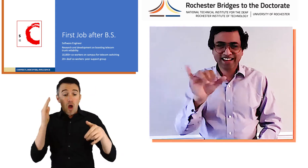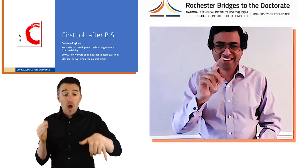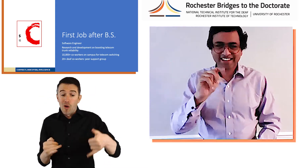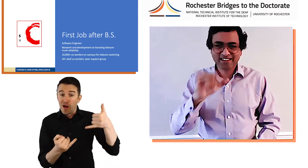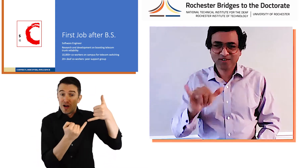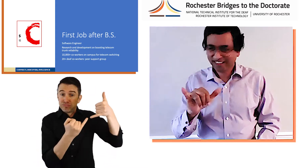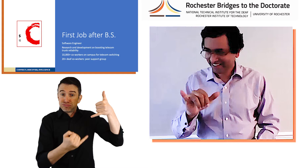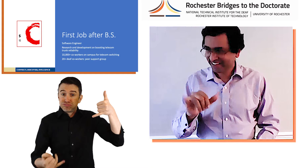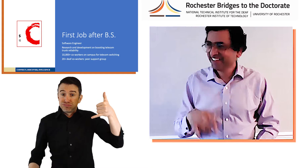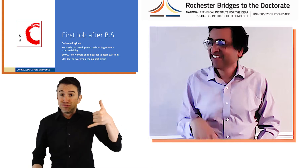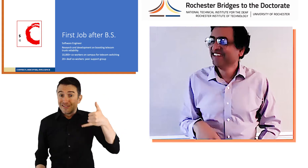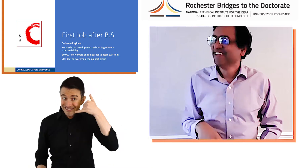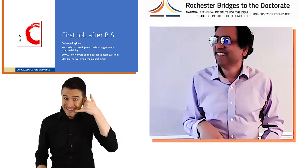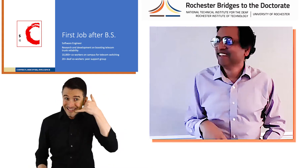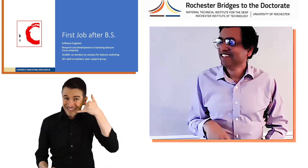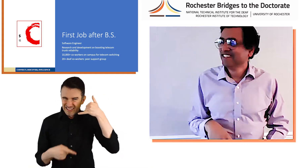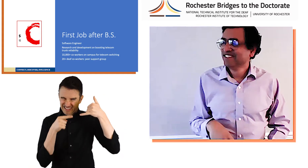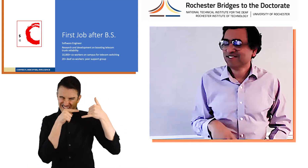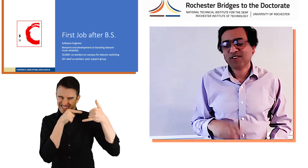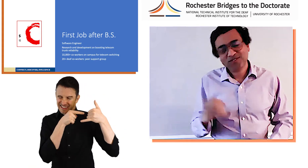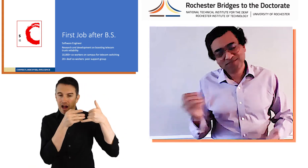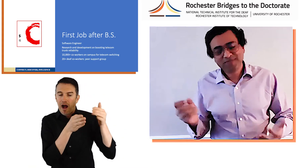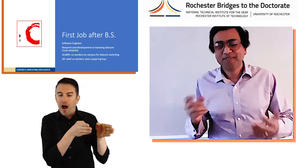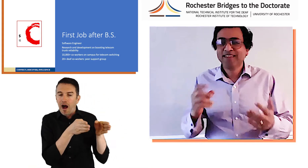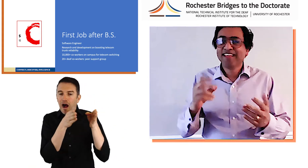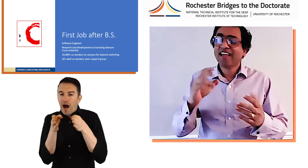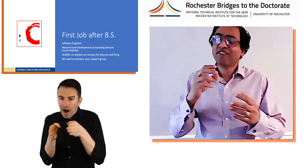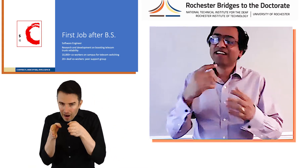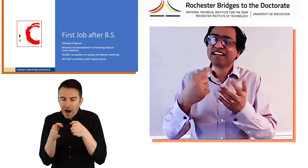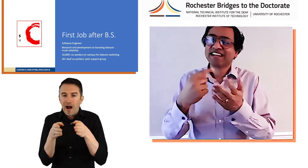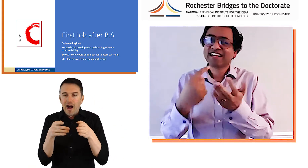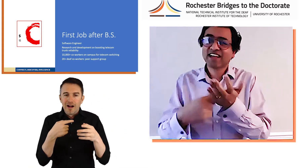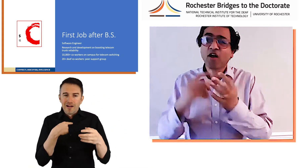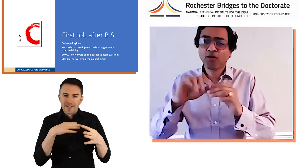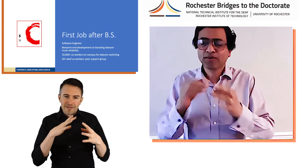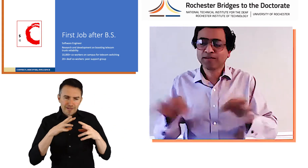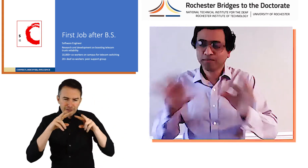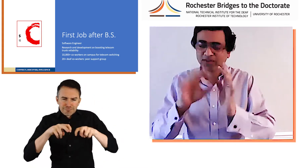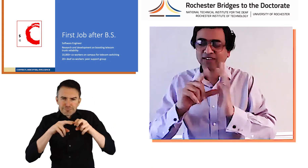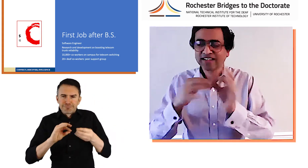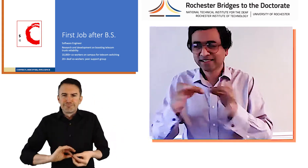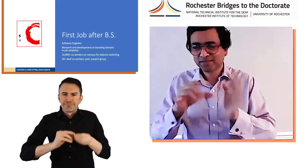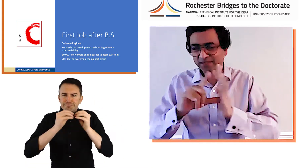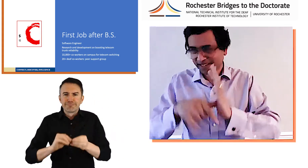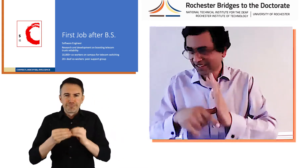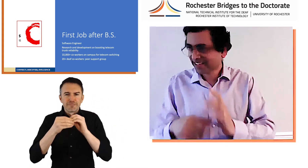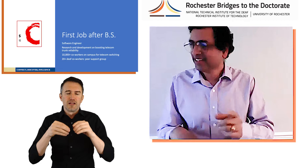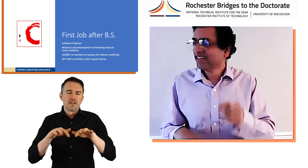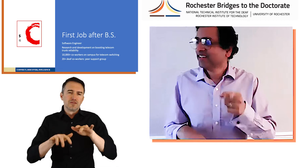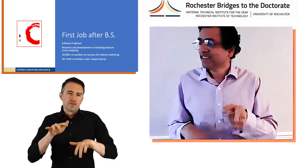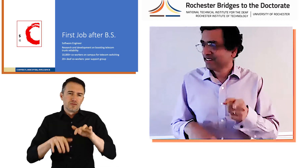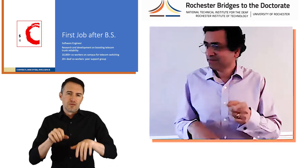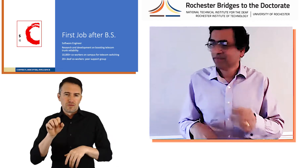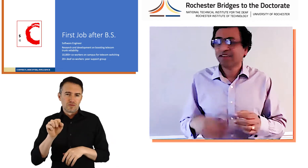and some wireless phones, but more like a TTY. And I'll explain the importance of that later.